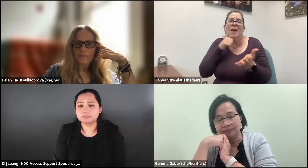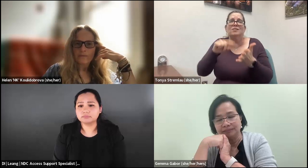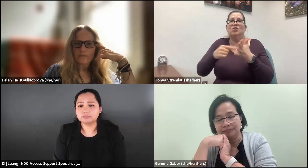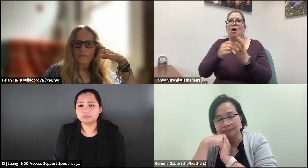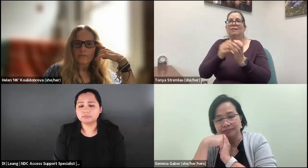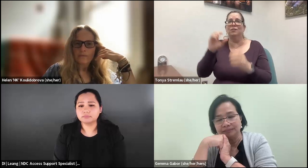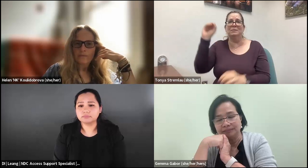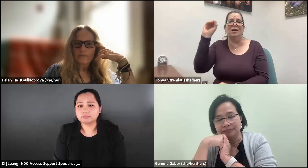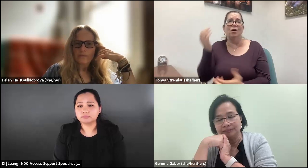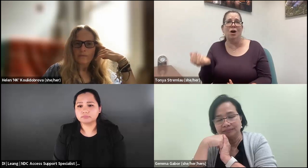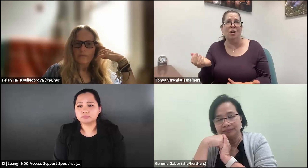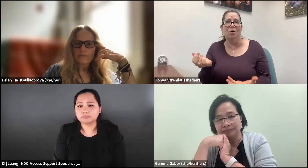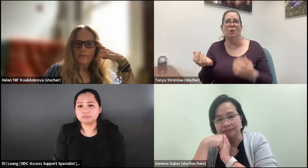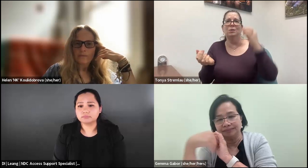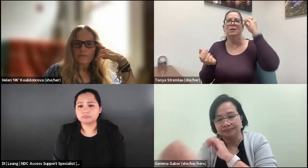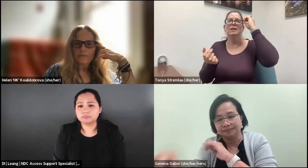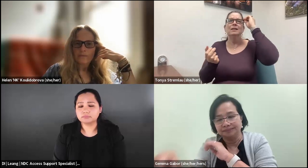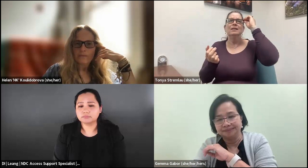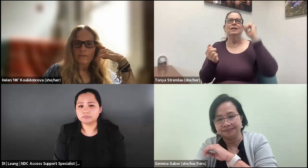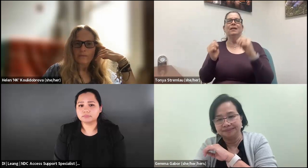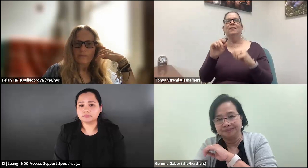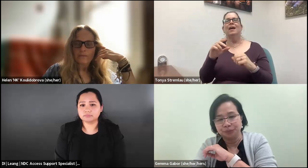they have something. We're not starting from zero.